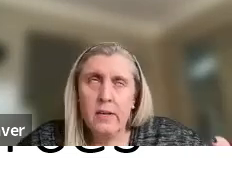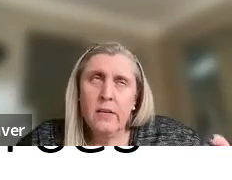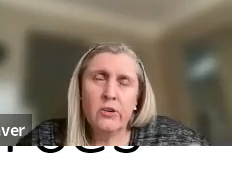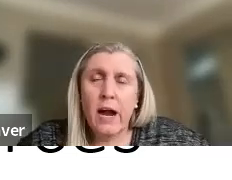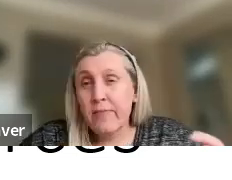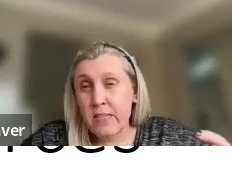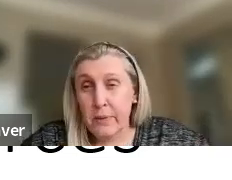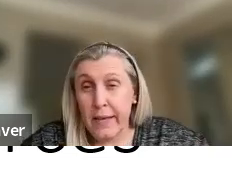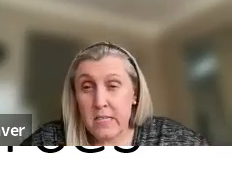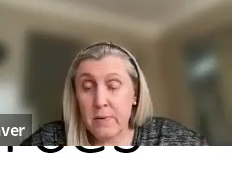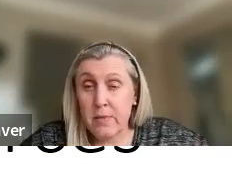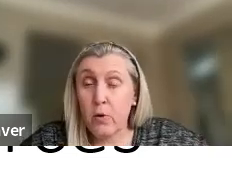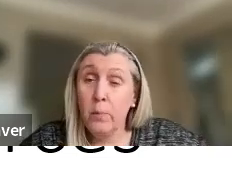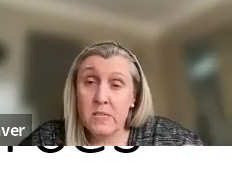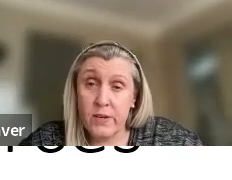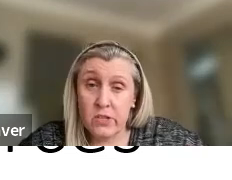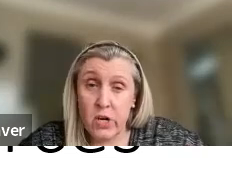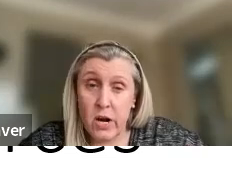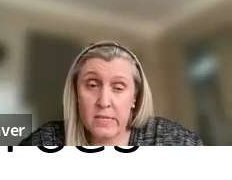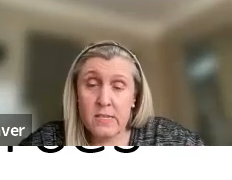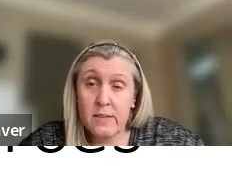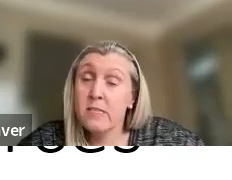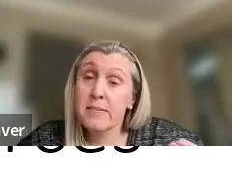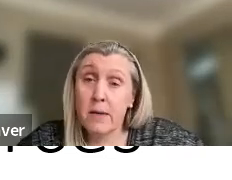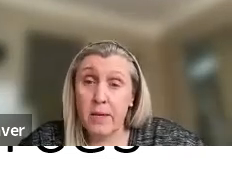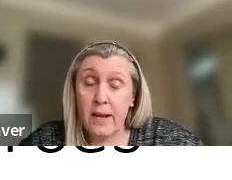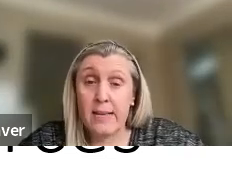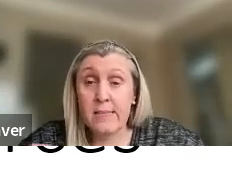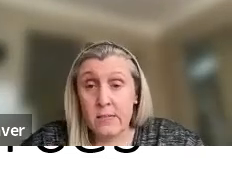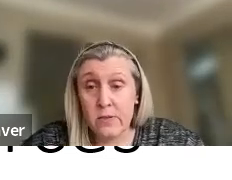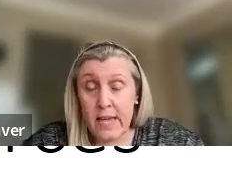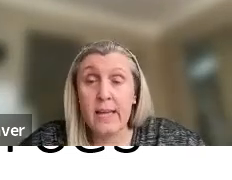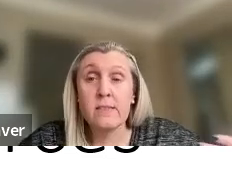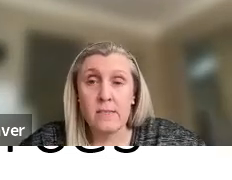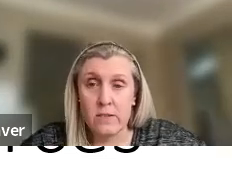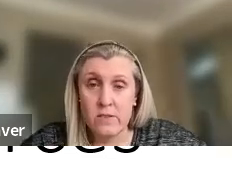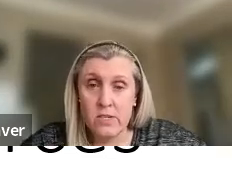The task forces were in groups to really created, to craft these plans, but the hope is fingers crossed. New no promises, groups were really created to craft the plans.